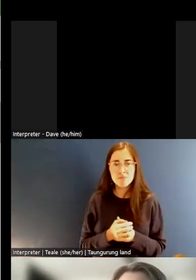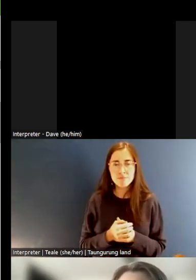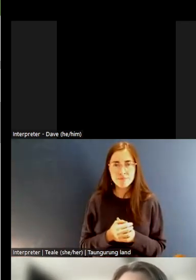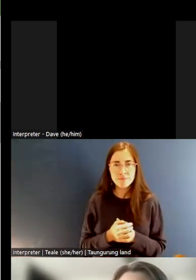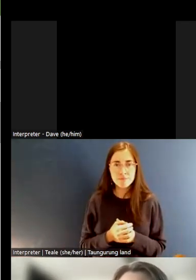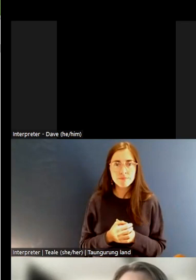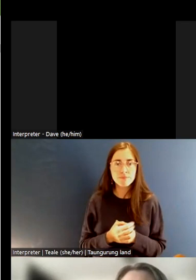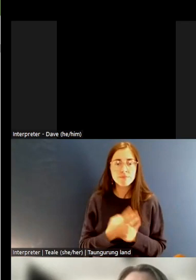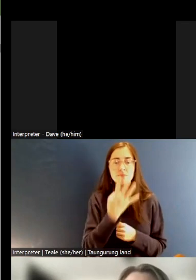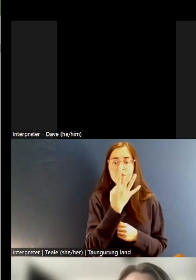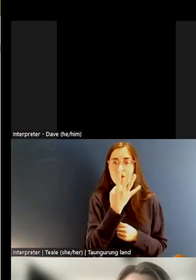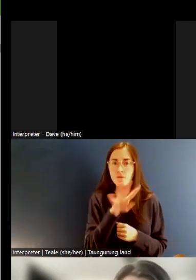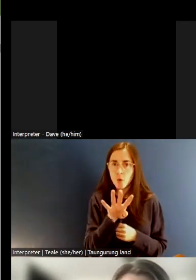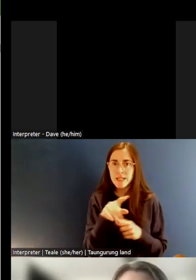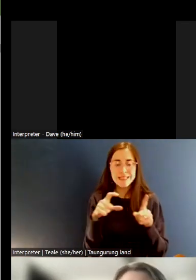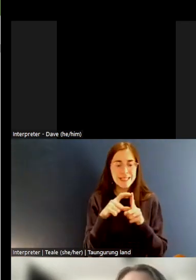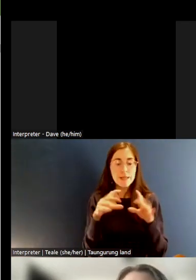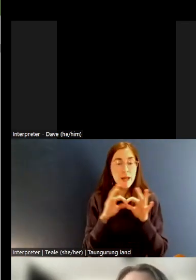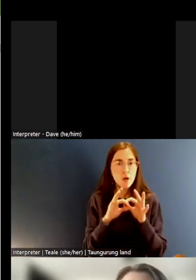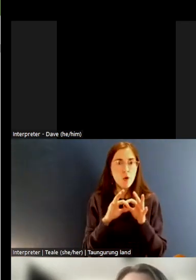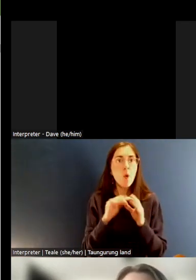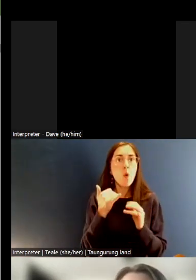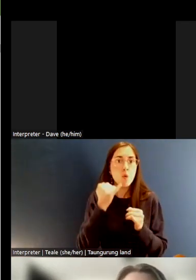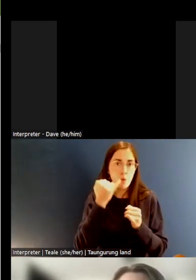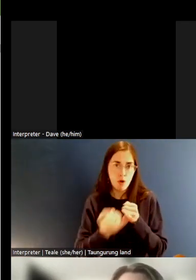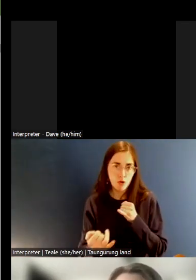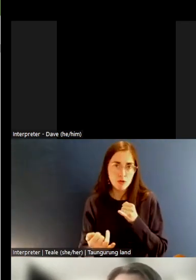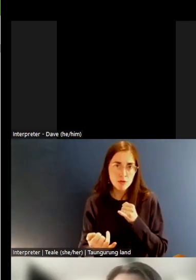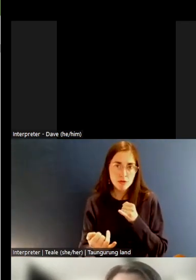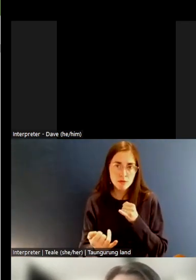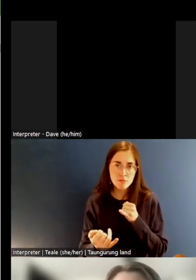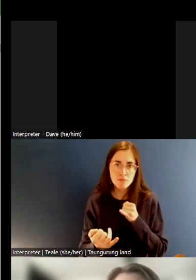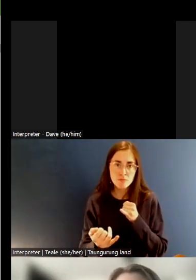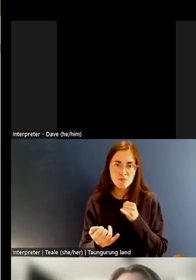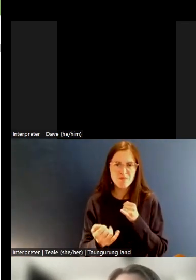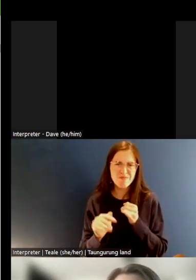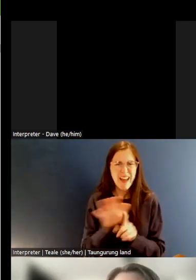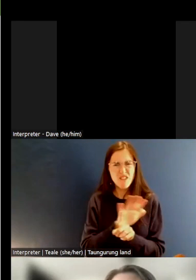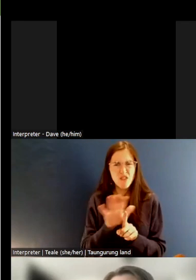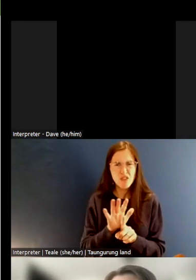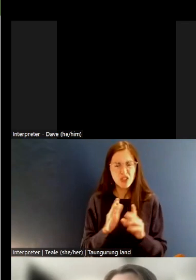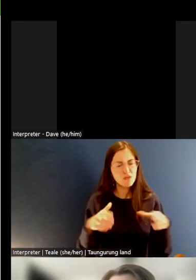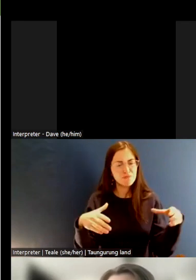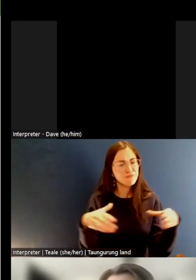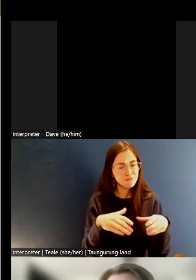40 decibel or worse, average. So those were the people who were eligible